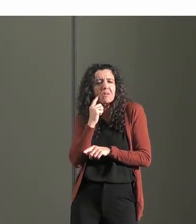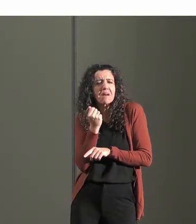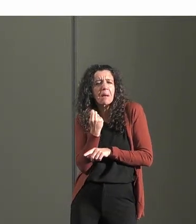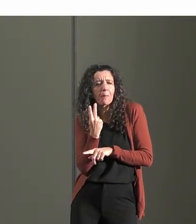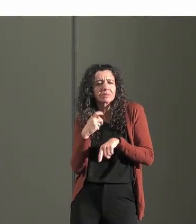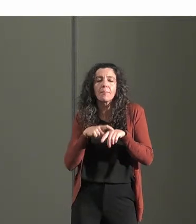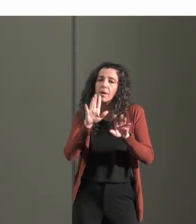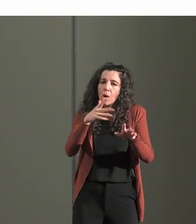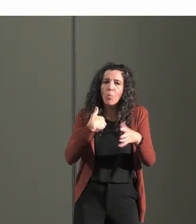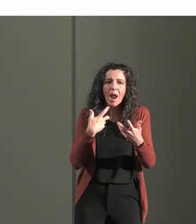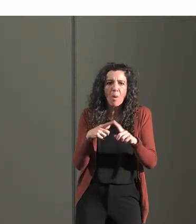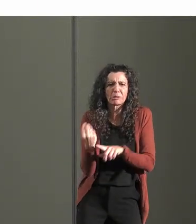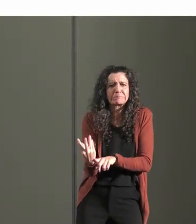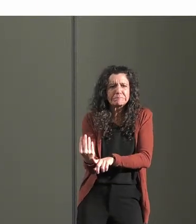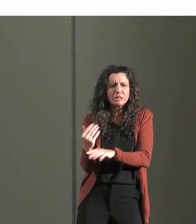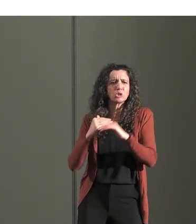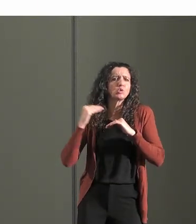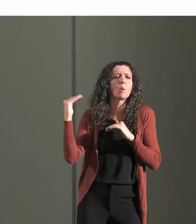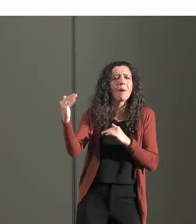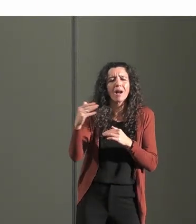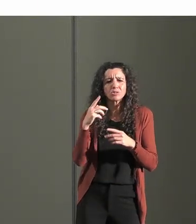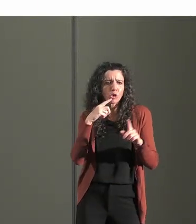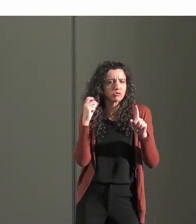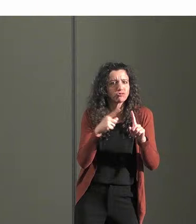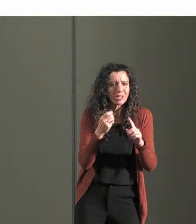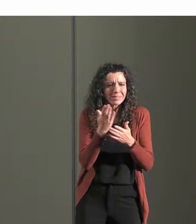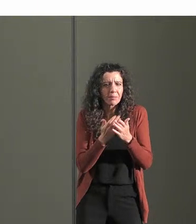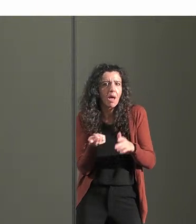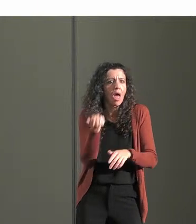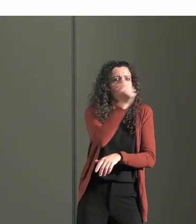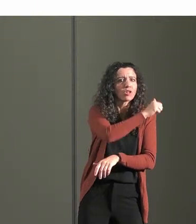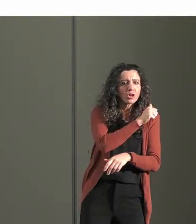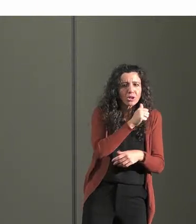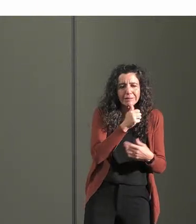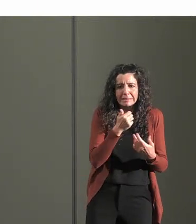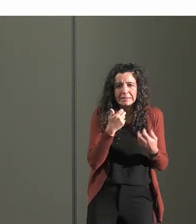camera flash a couple times. . We are conscious not to add too